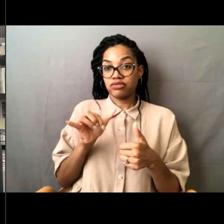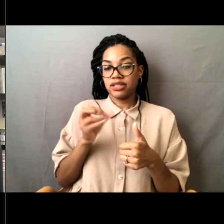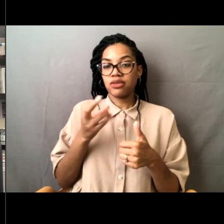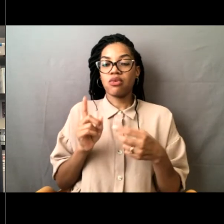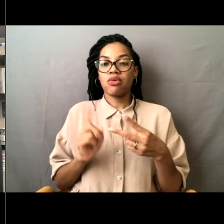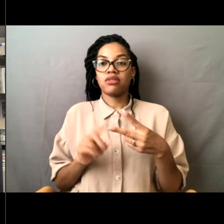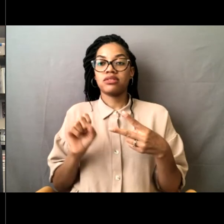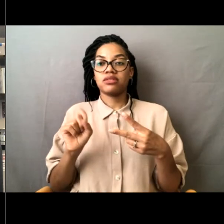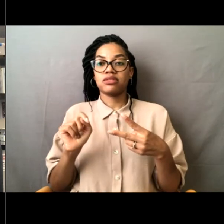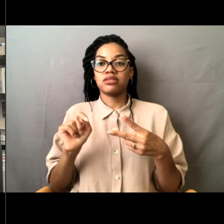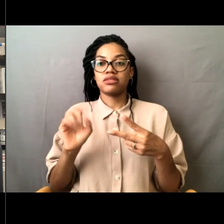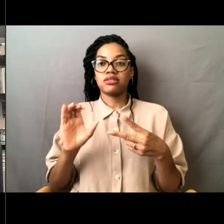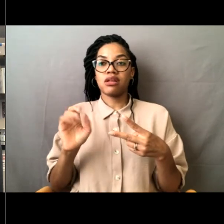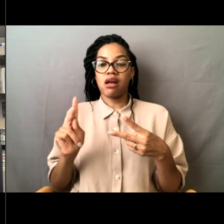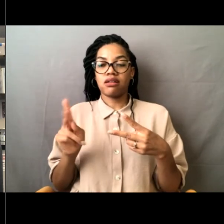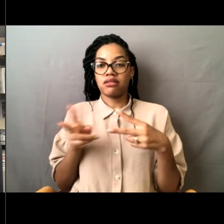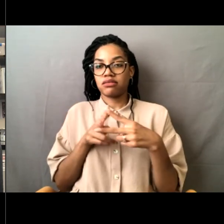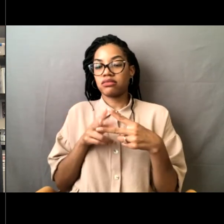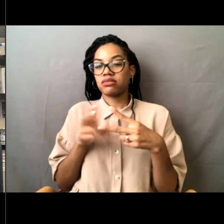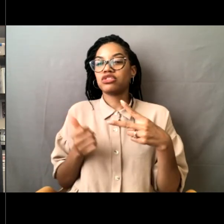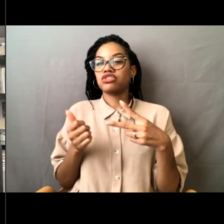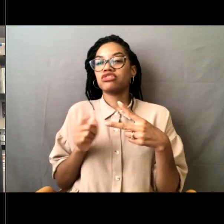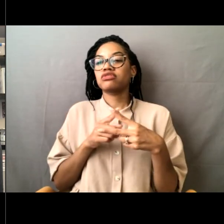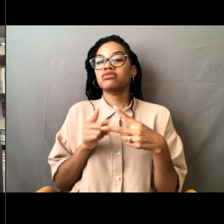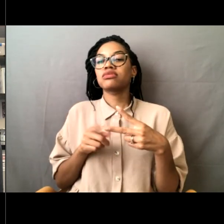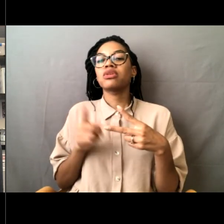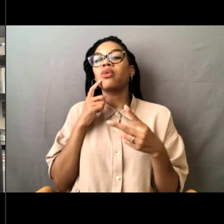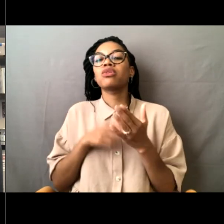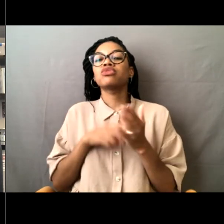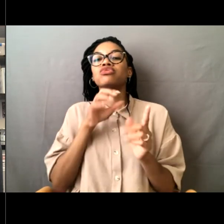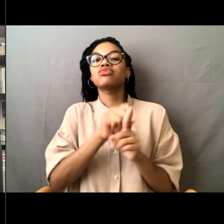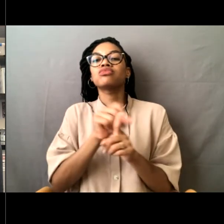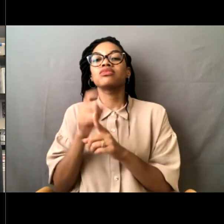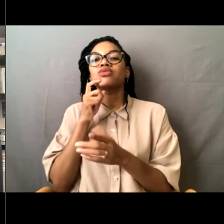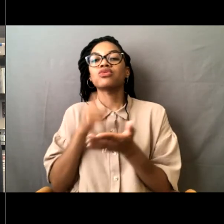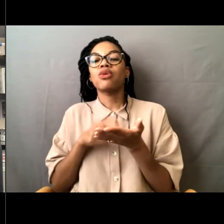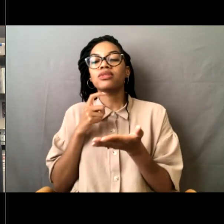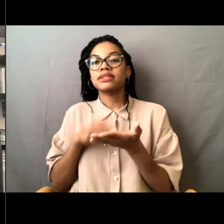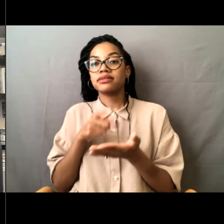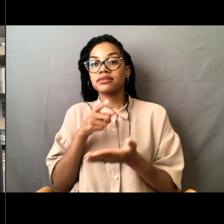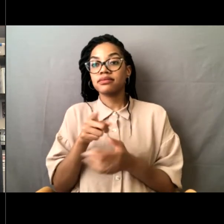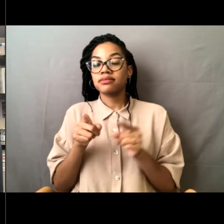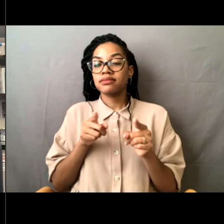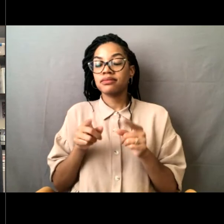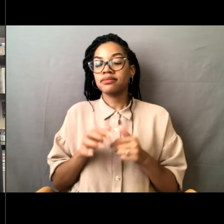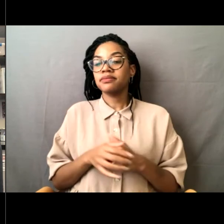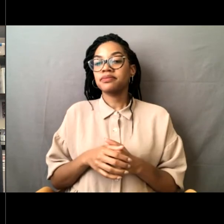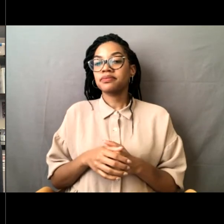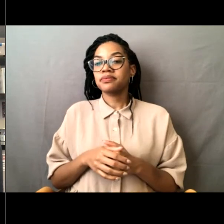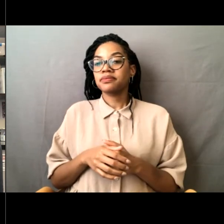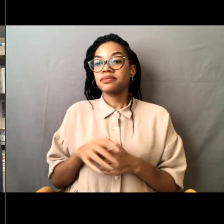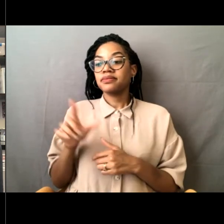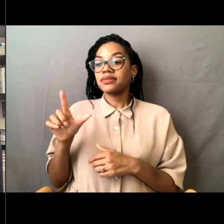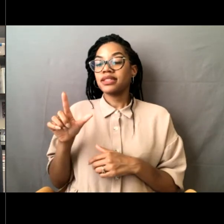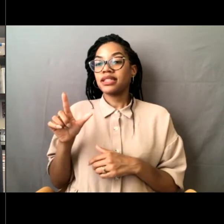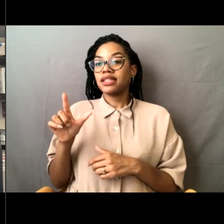What did you observe that made you guess or hypothesize one versus the other? So Liam guesses that it's a hatchery fish,